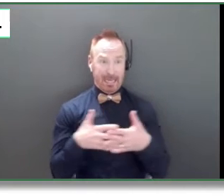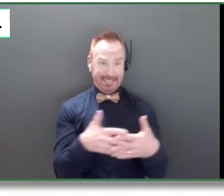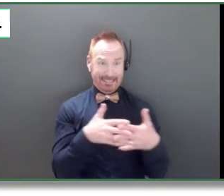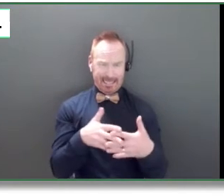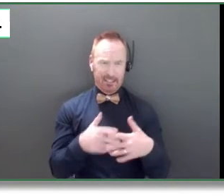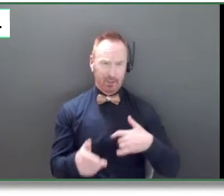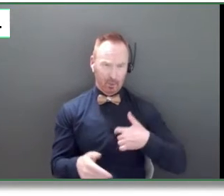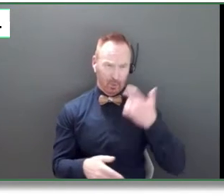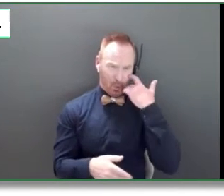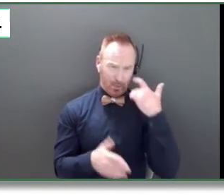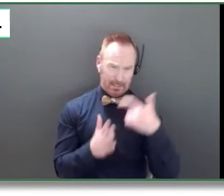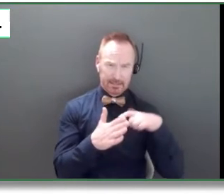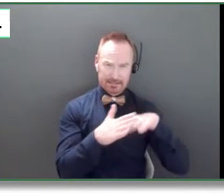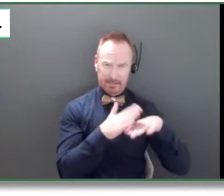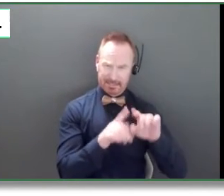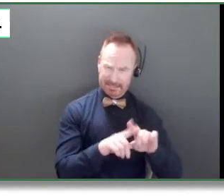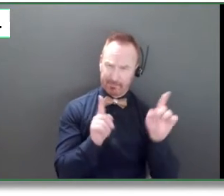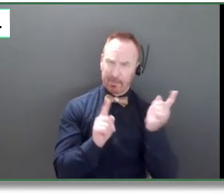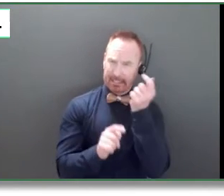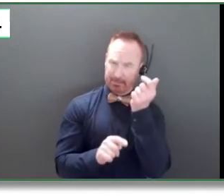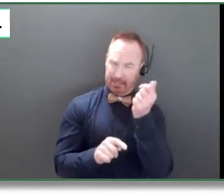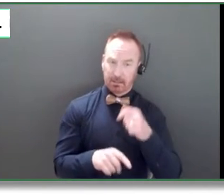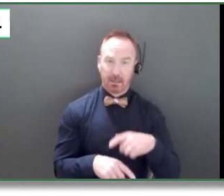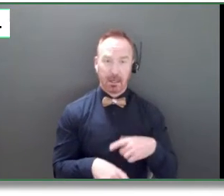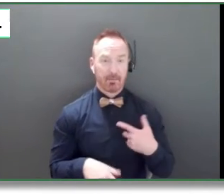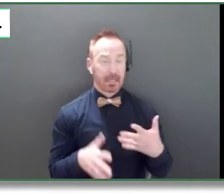ways that some of the American parks are more